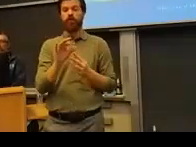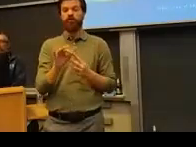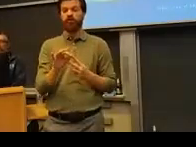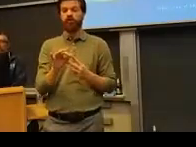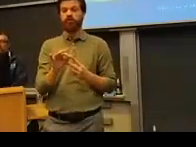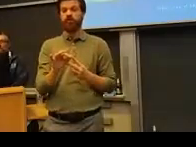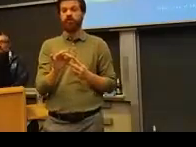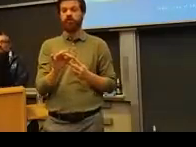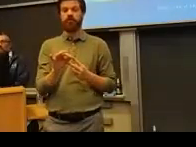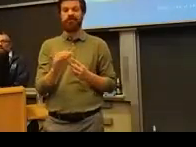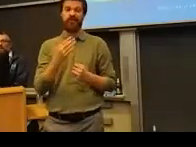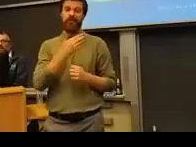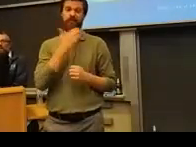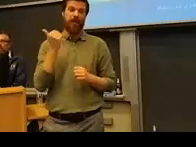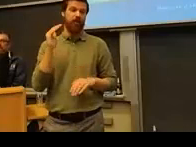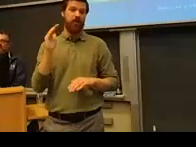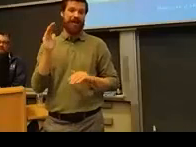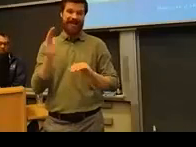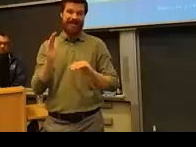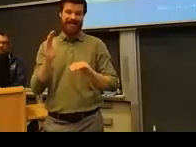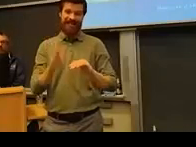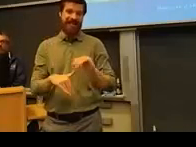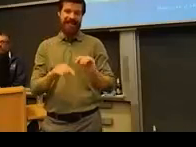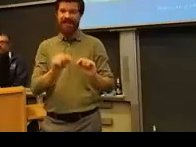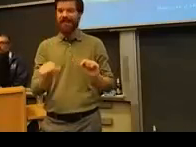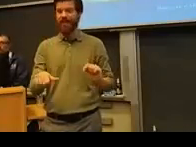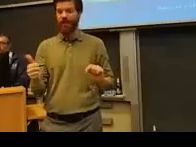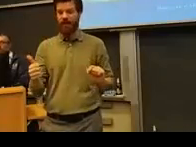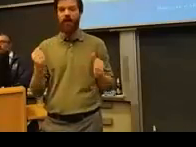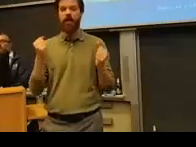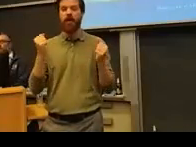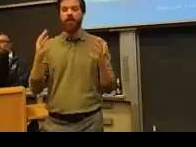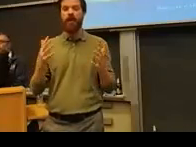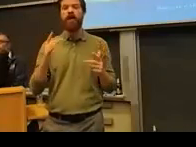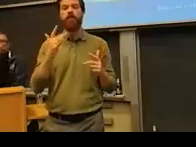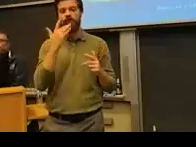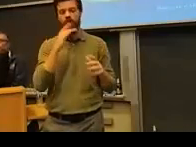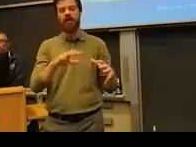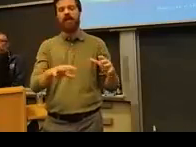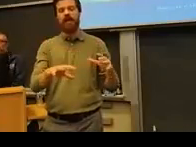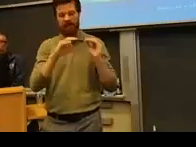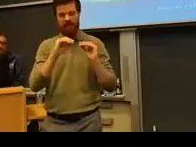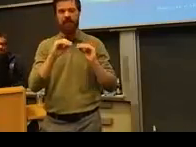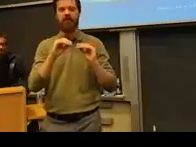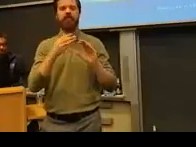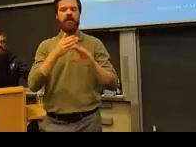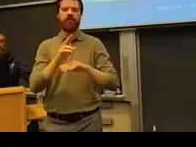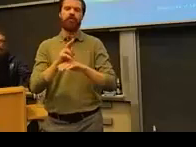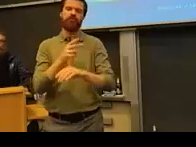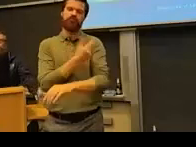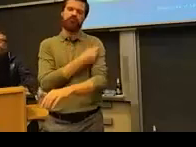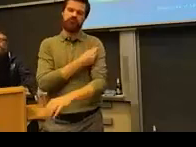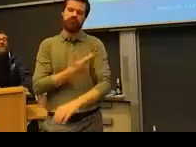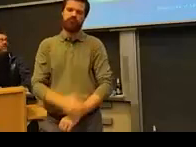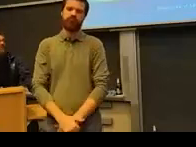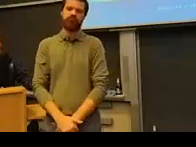many ways Superior and many people would prefer to leave the hospital on them um but but as our